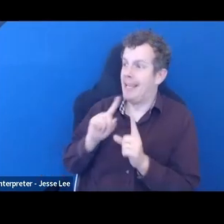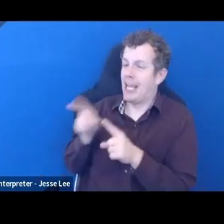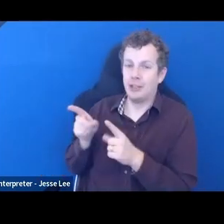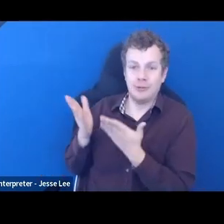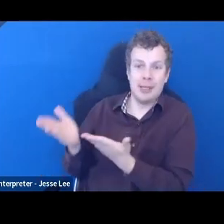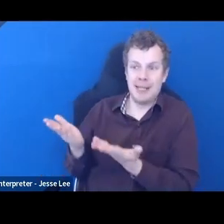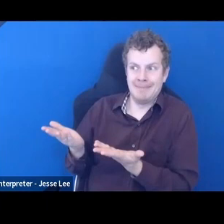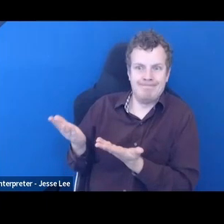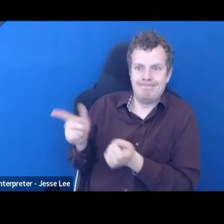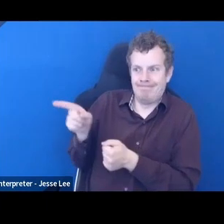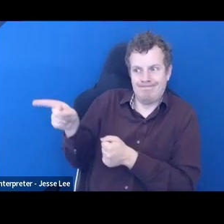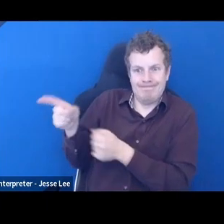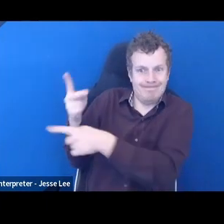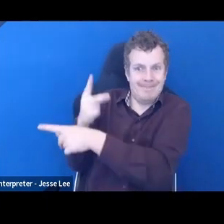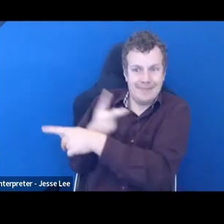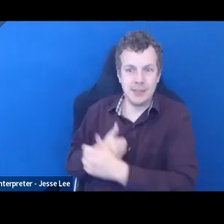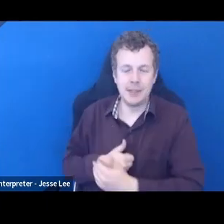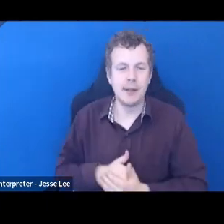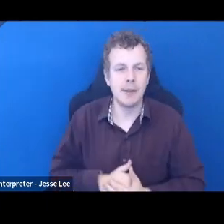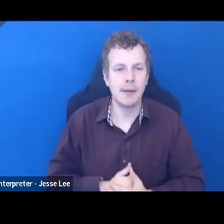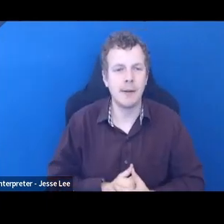And then this is from a parent.